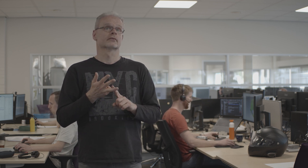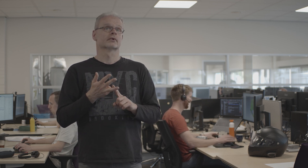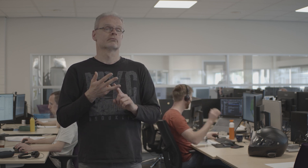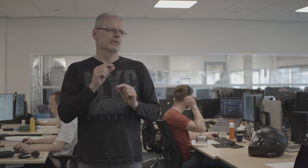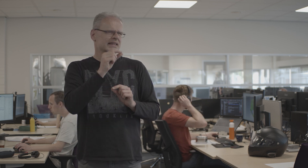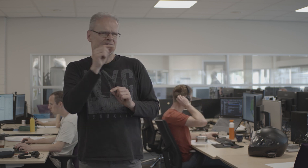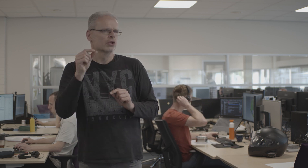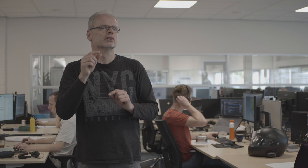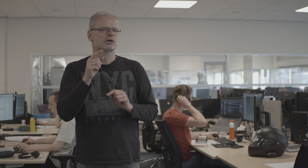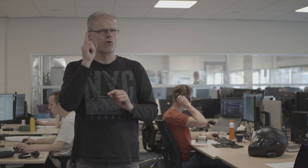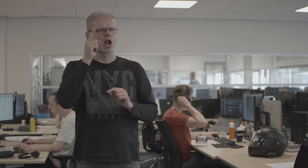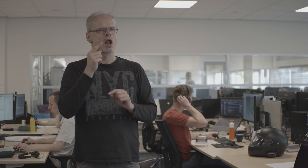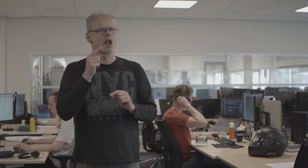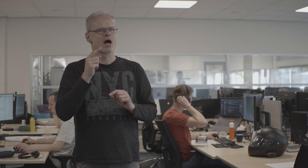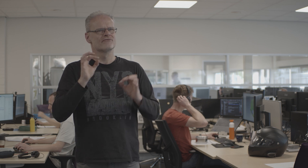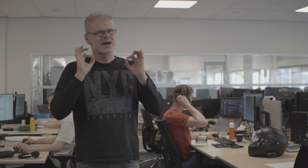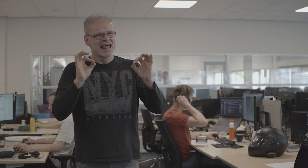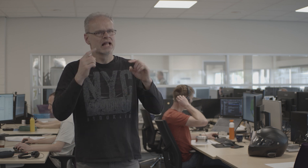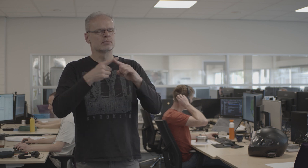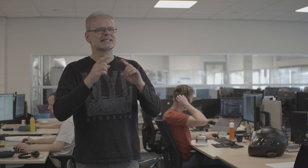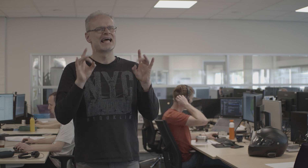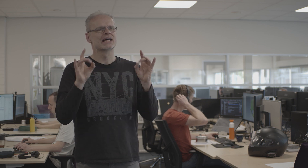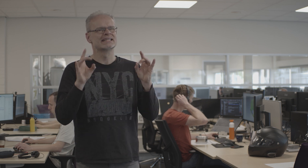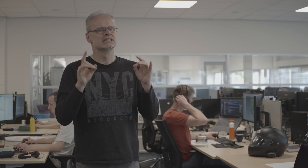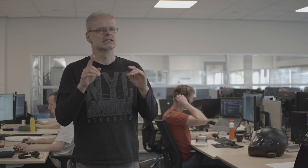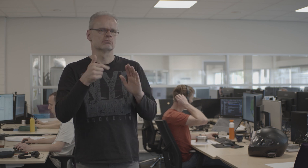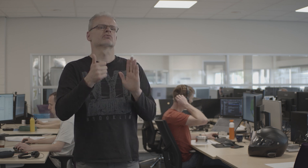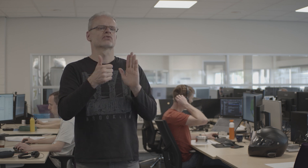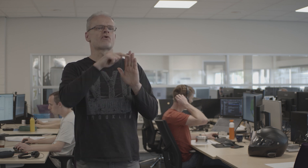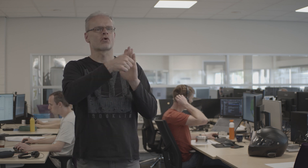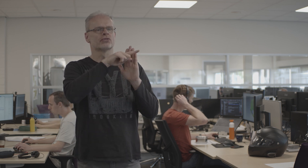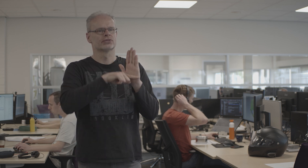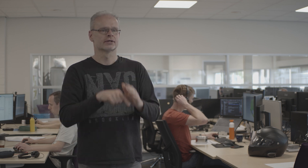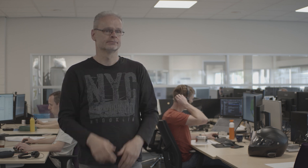It is especially important to follow things related to safety and hygiene properly.